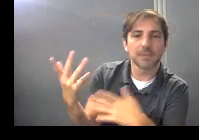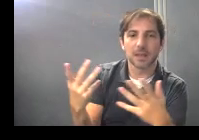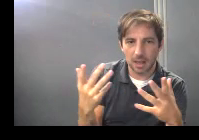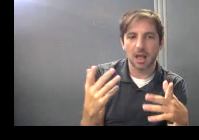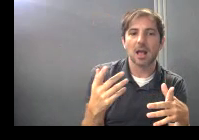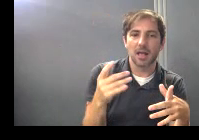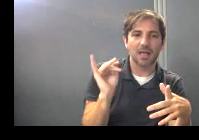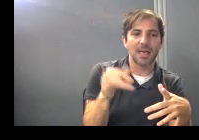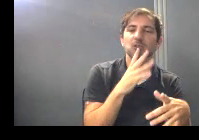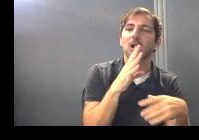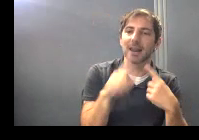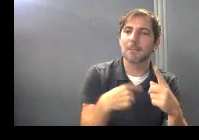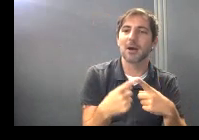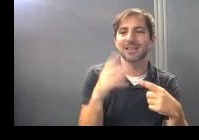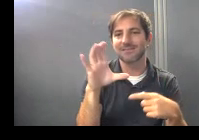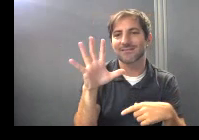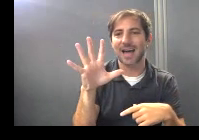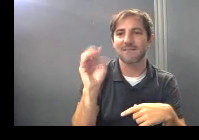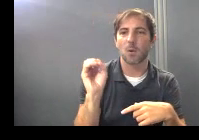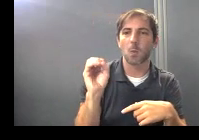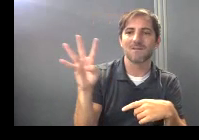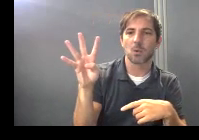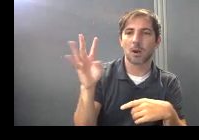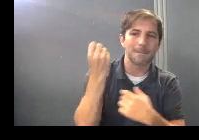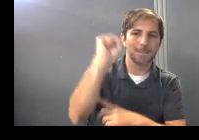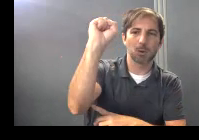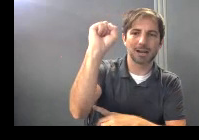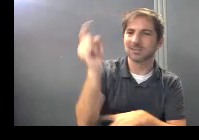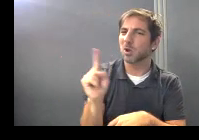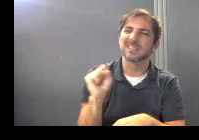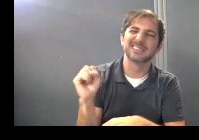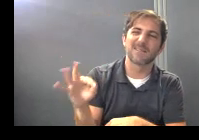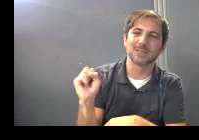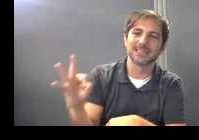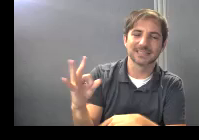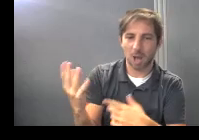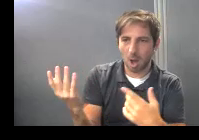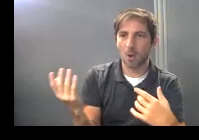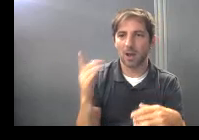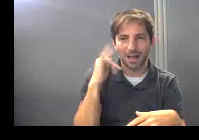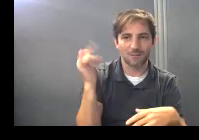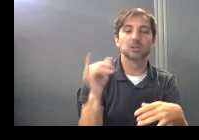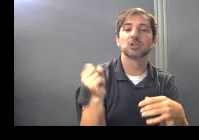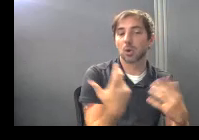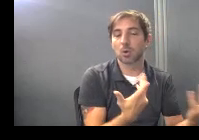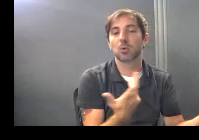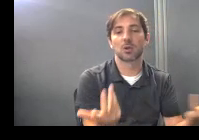504 PROTESTS IN SAN FRANCISCO AND THE ORIGINS OF THAT STARTING WITH A GROUP OF TEENAGERS